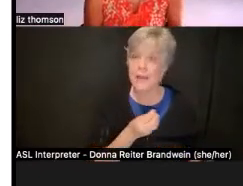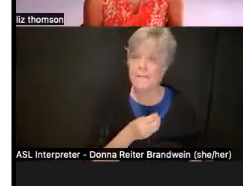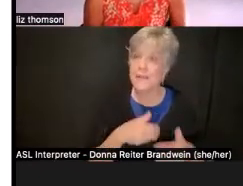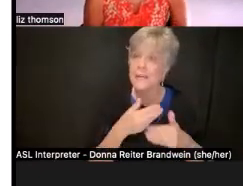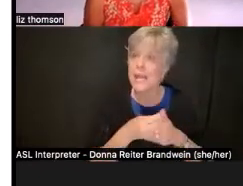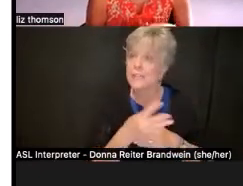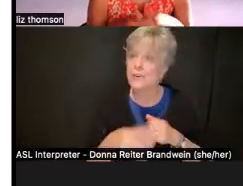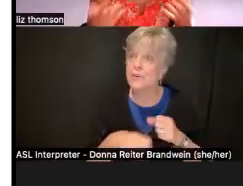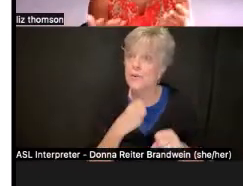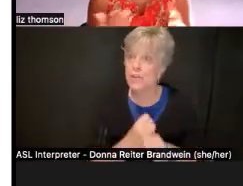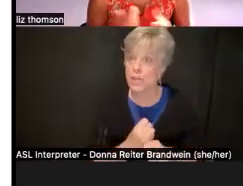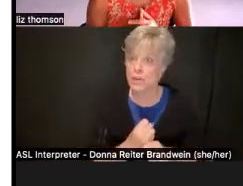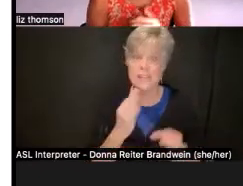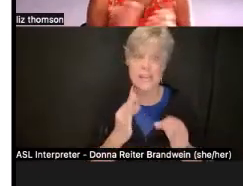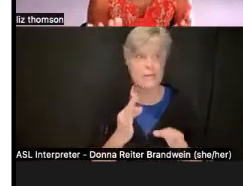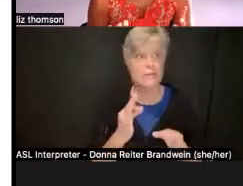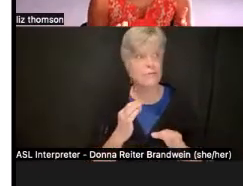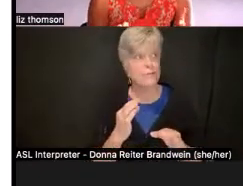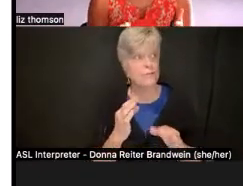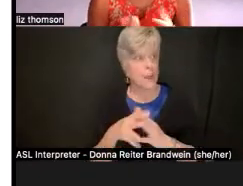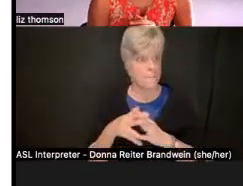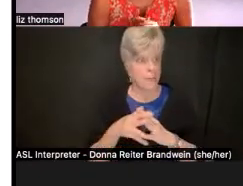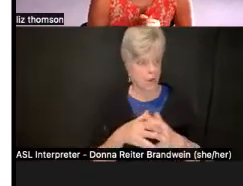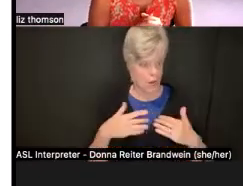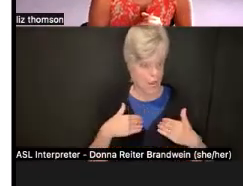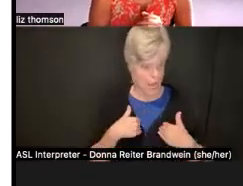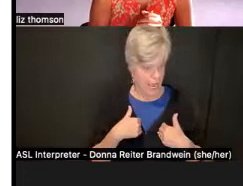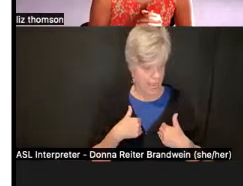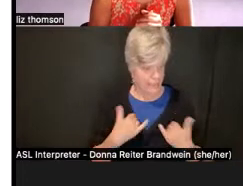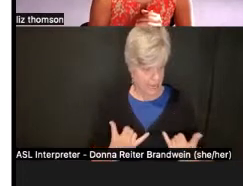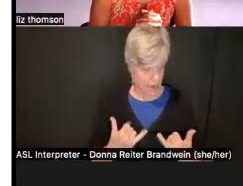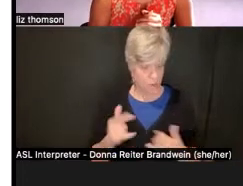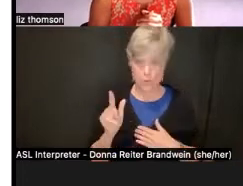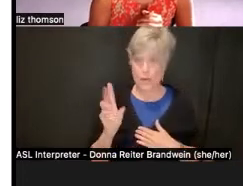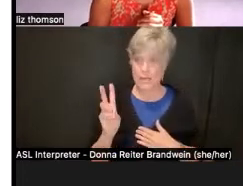have about whatever, 26 disability cultural centers,